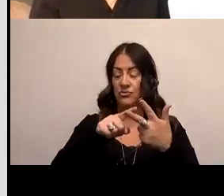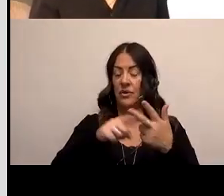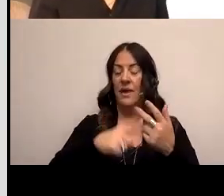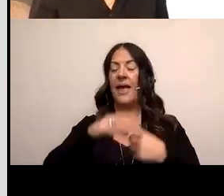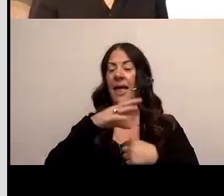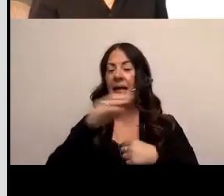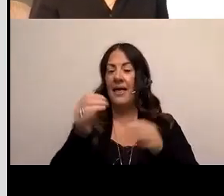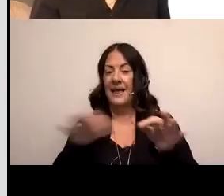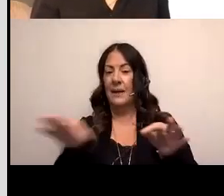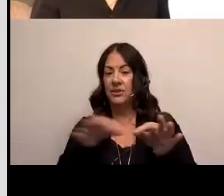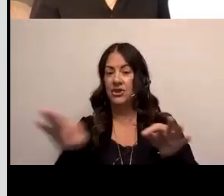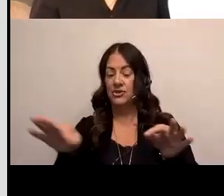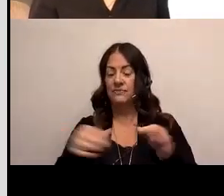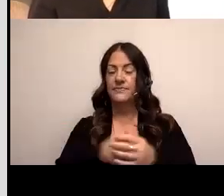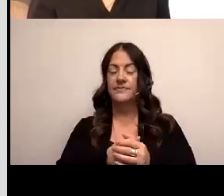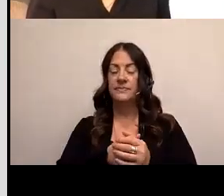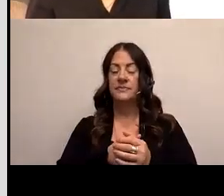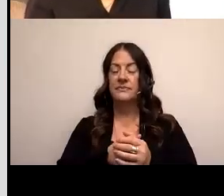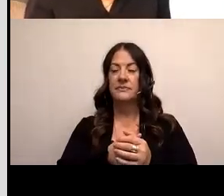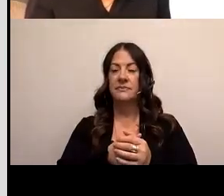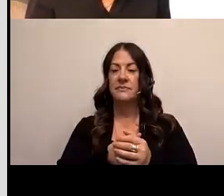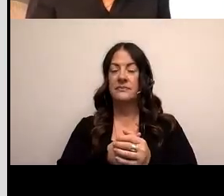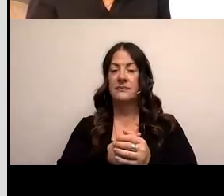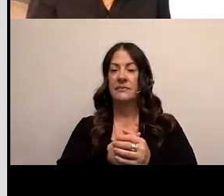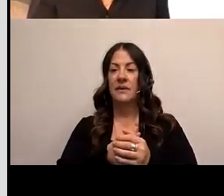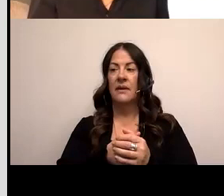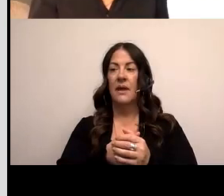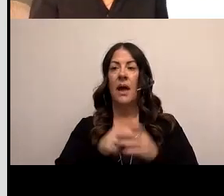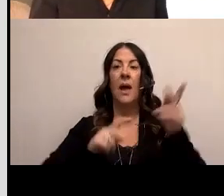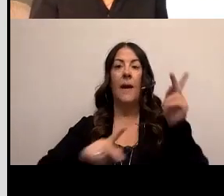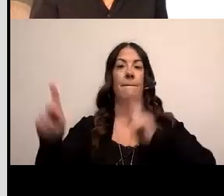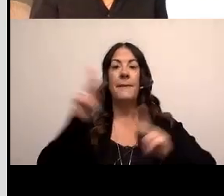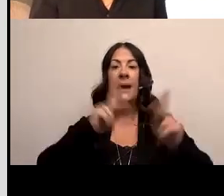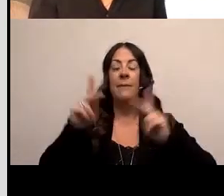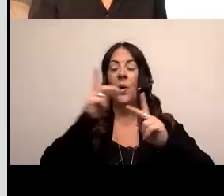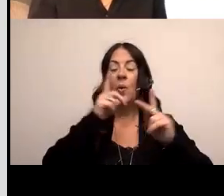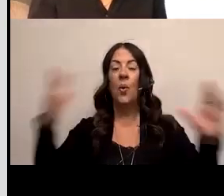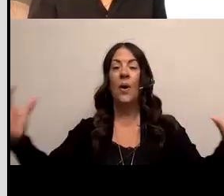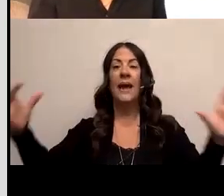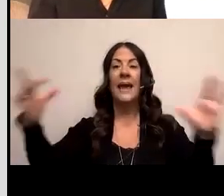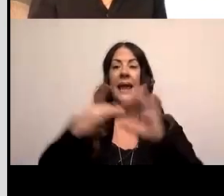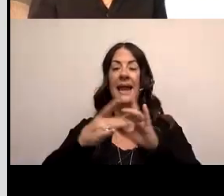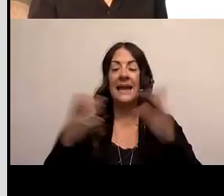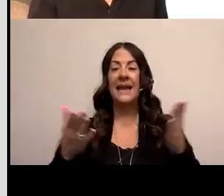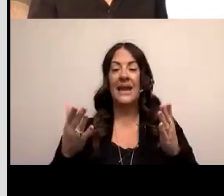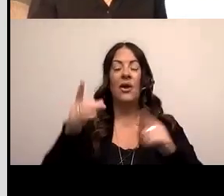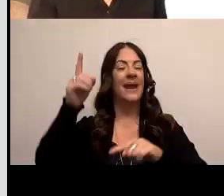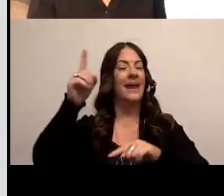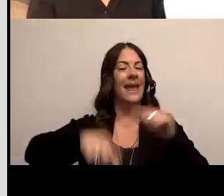YOUCANNOT SEE EACH OTHER OR AT LEAST YOU'RE NOT SUPPOSED TO BE ABLE TO SEE EACH OTHER. IF YOU HAVE.